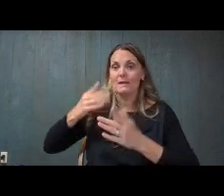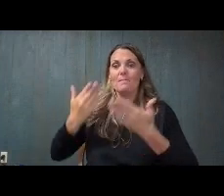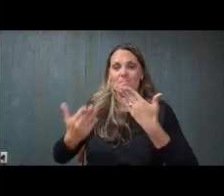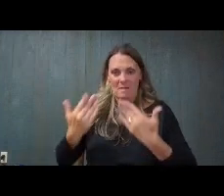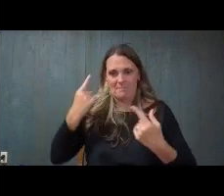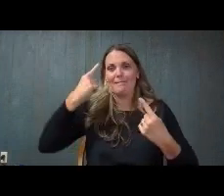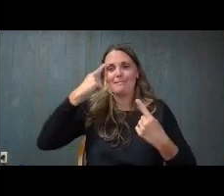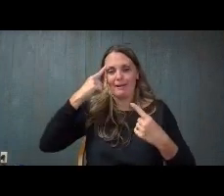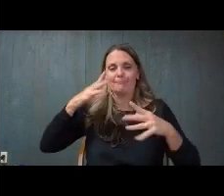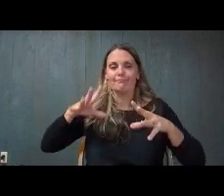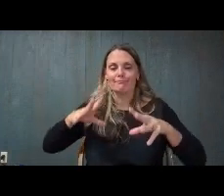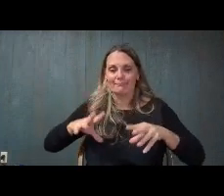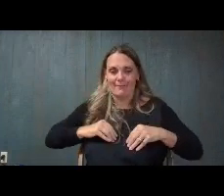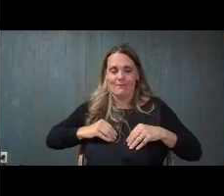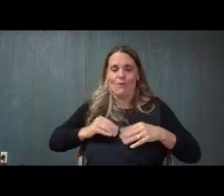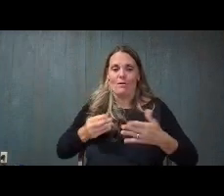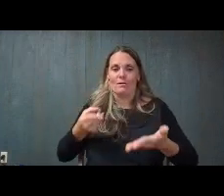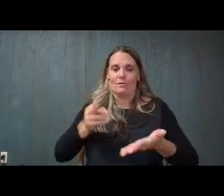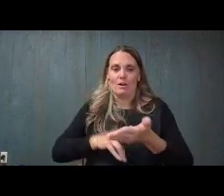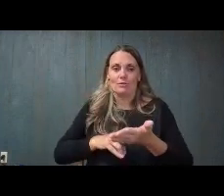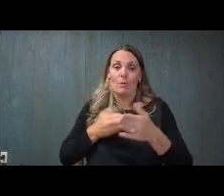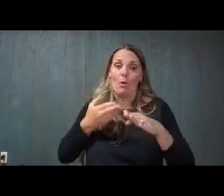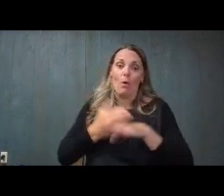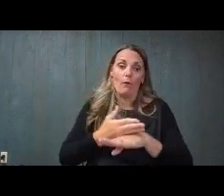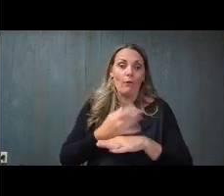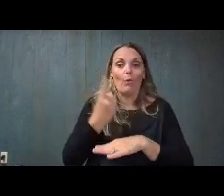for contract award over one who scored more points.